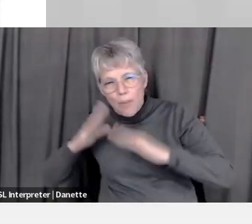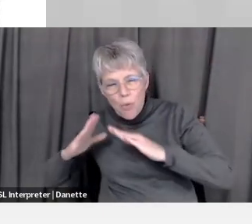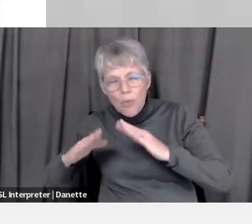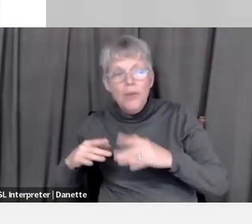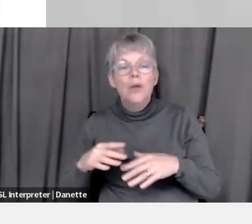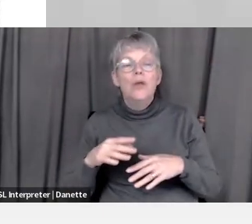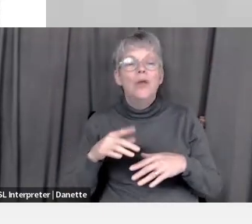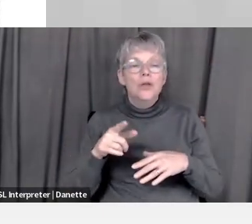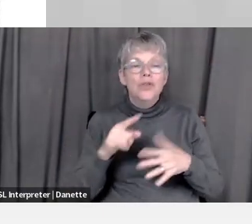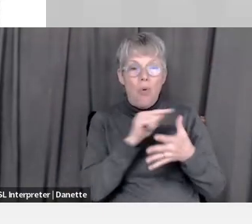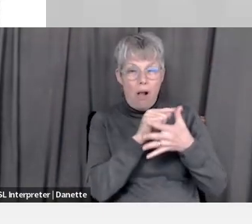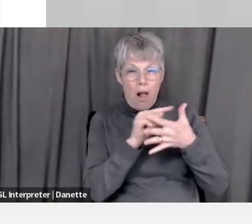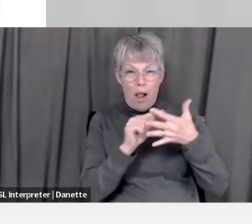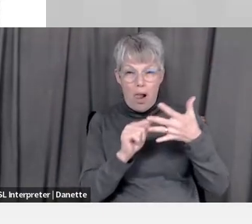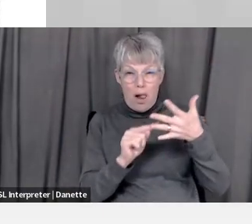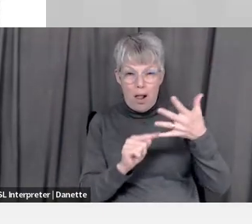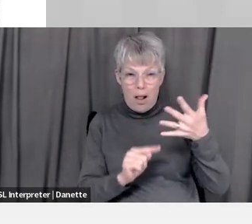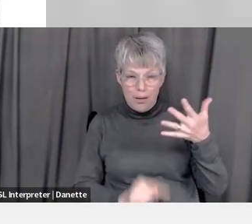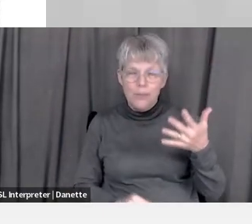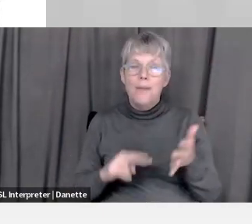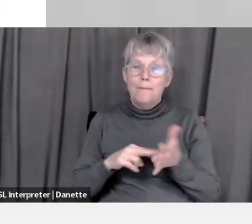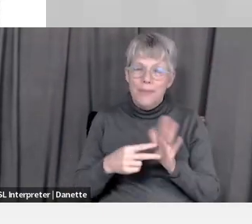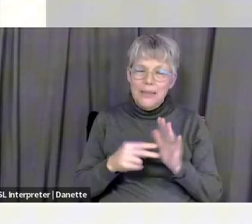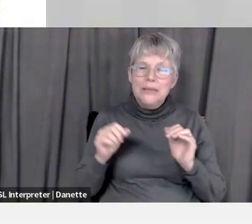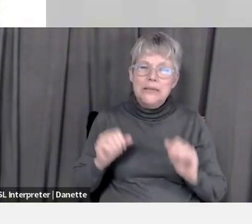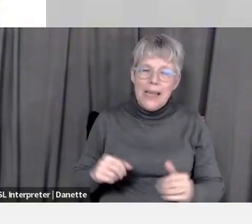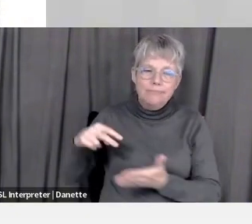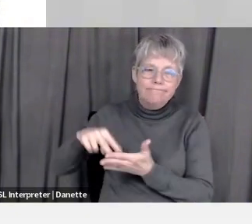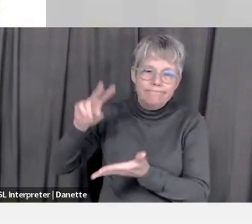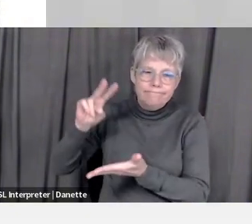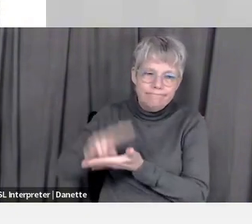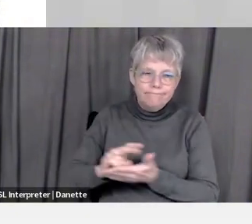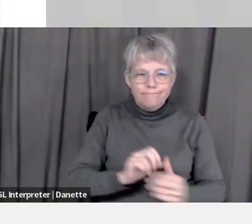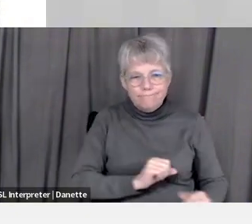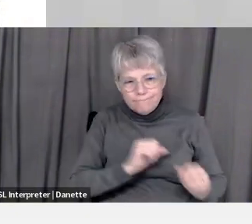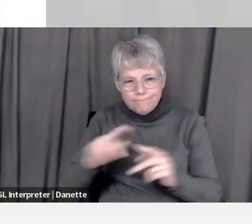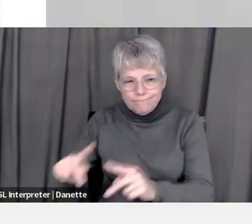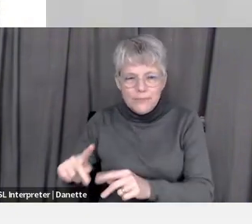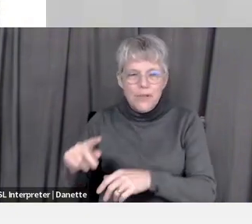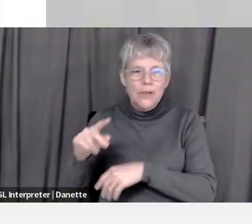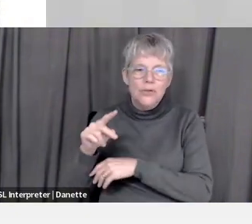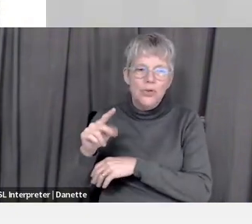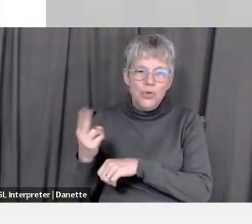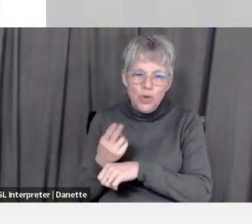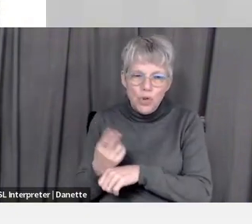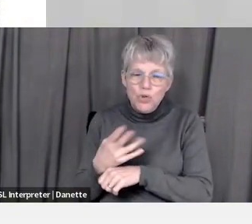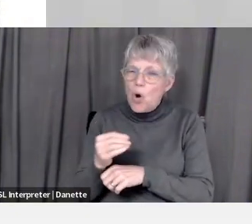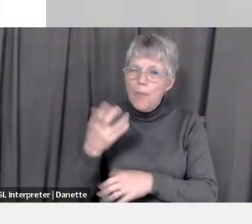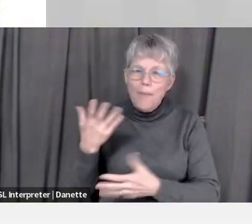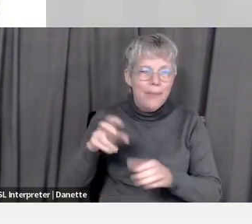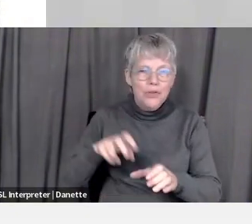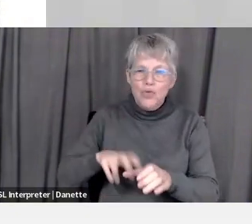So all of these triggers could potentially learn to lead to return to use, recurrent use or even drop out of treatment.